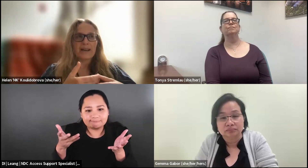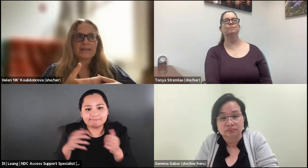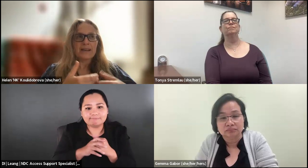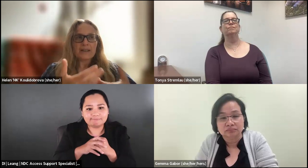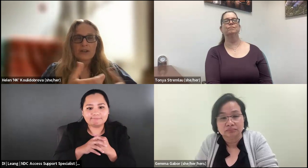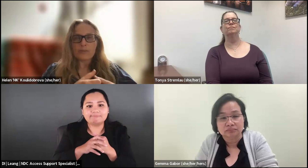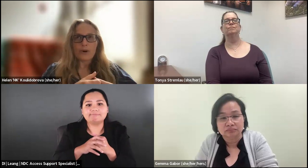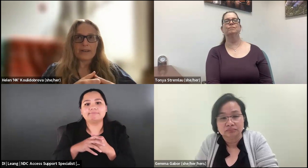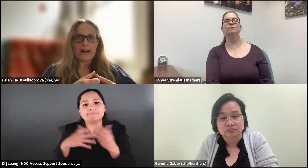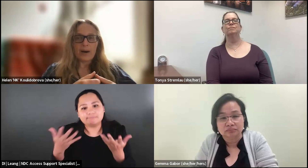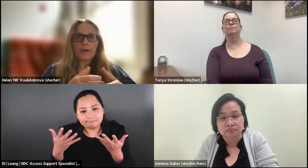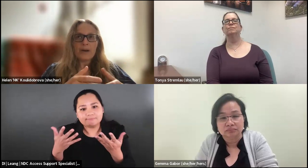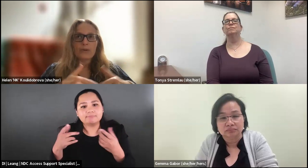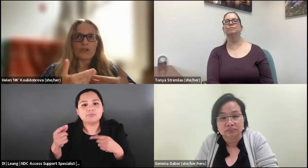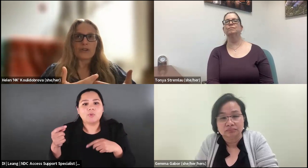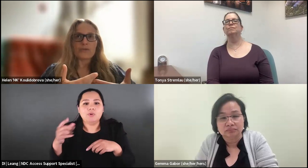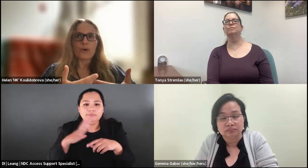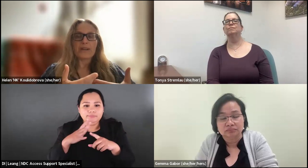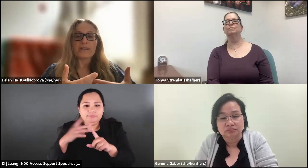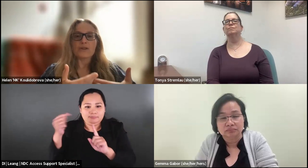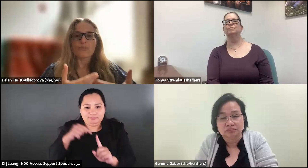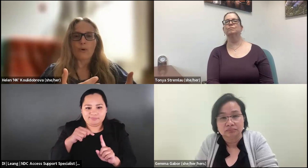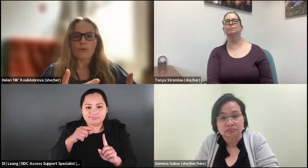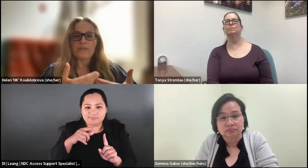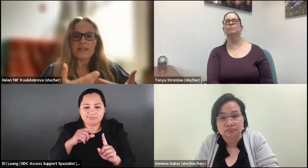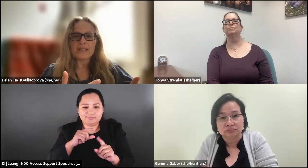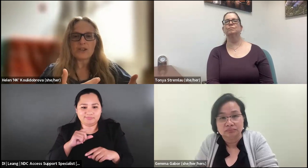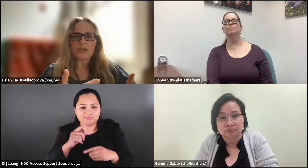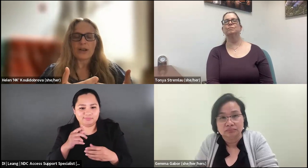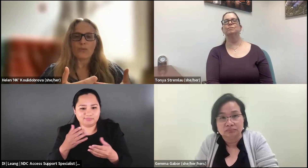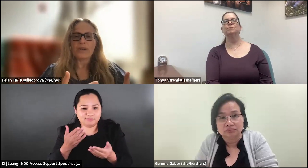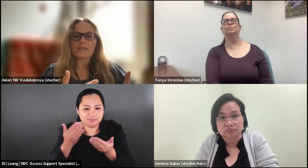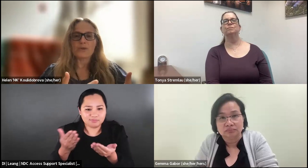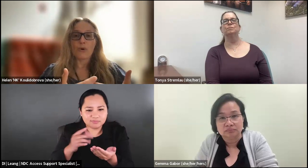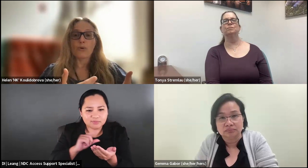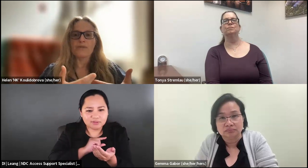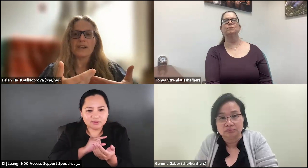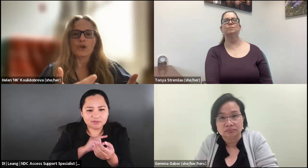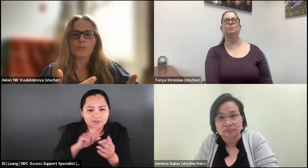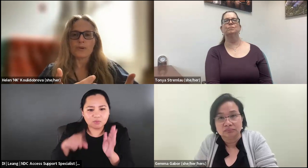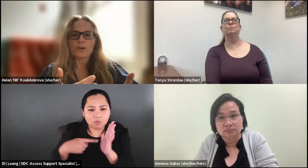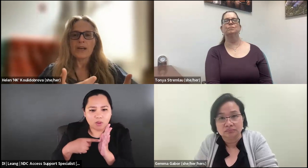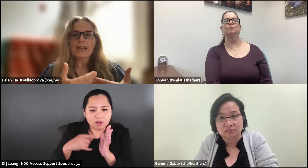that Tonya brought up, which is what is the role of the teacher? And what is the role of the interpreter?